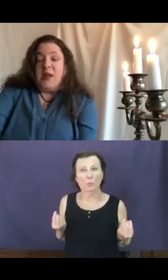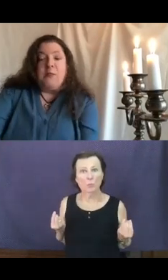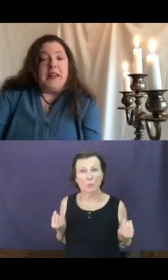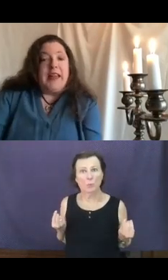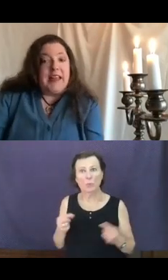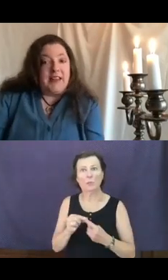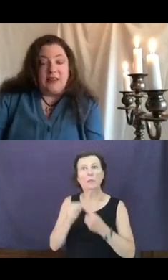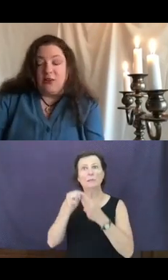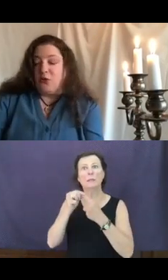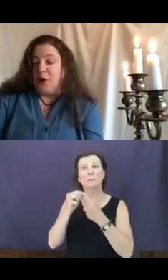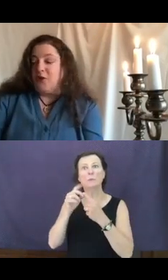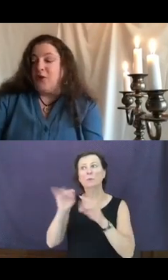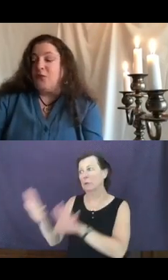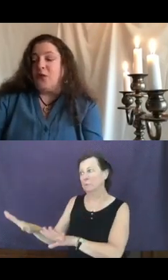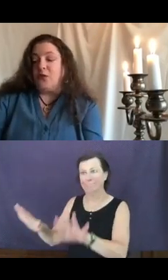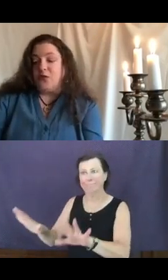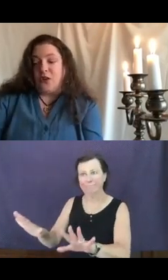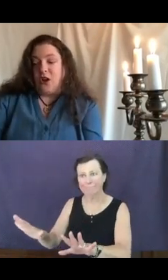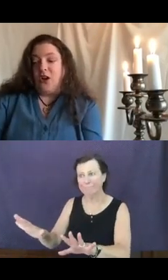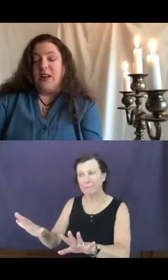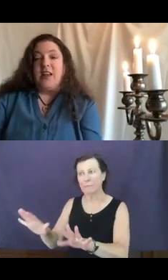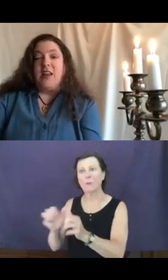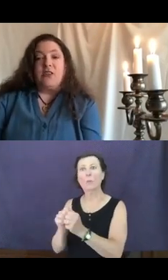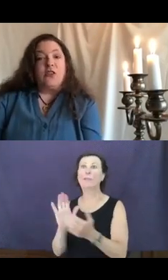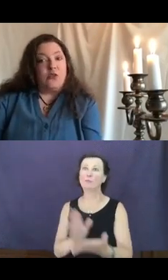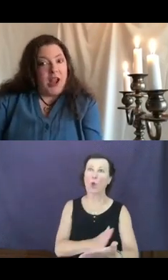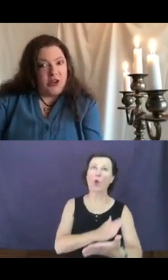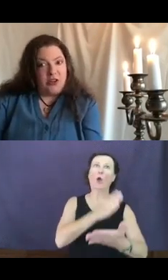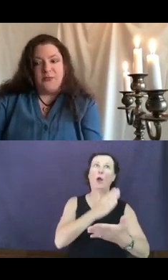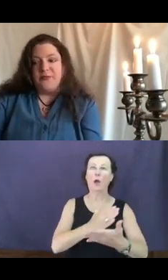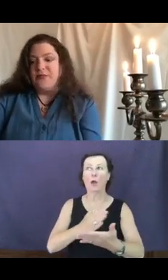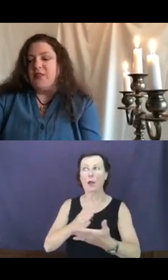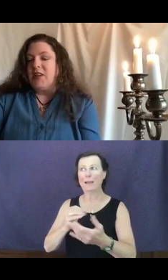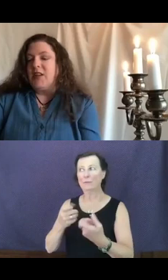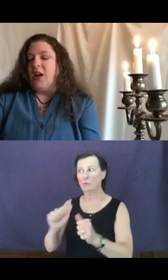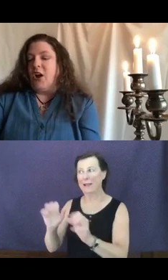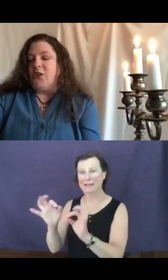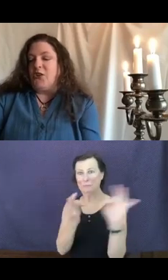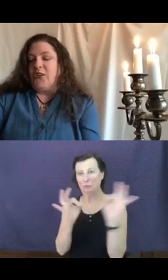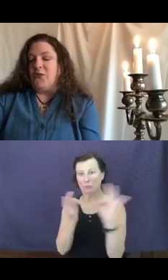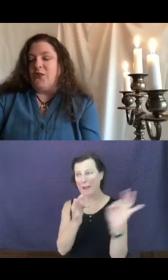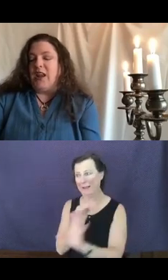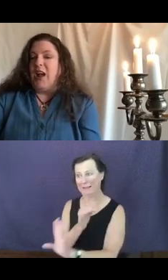and placate the situation with song and distraction onto the renowned